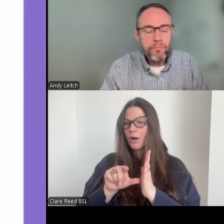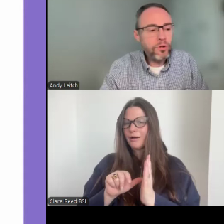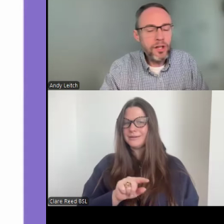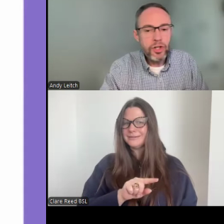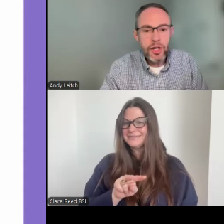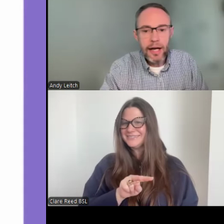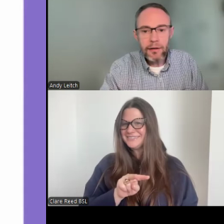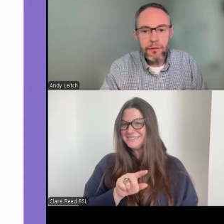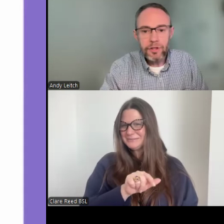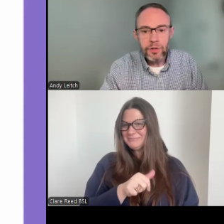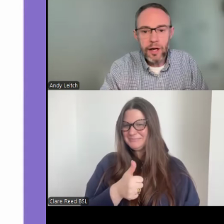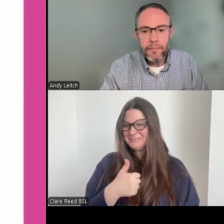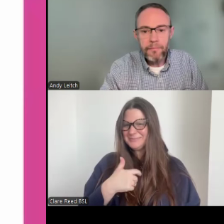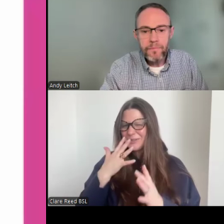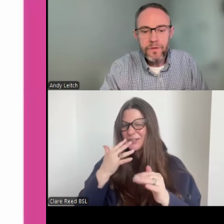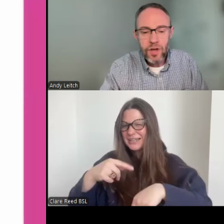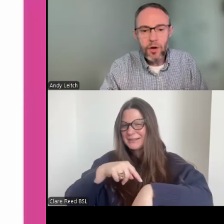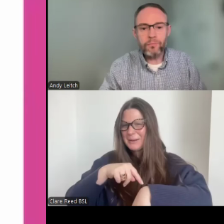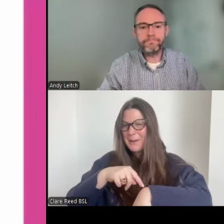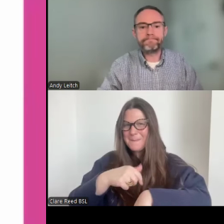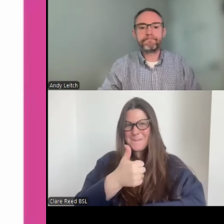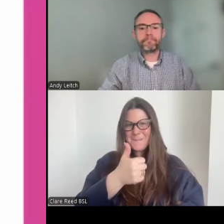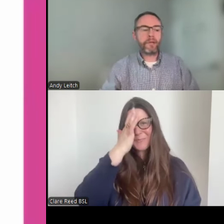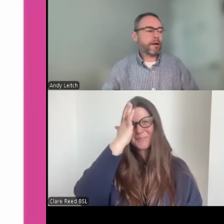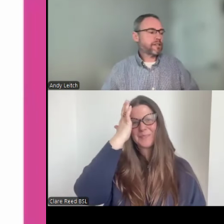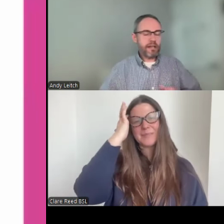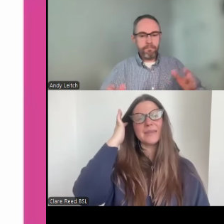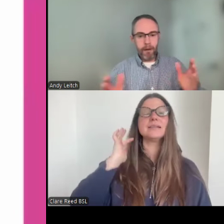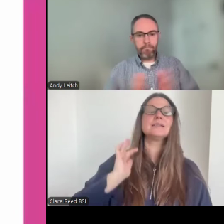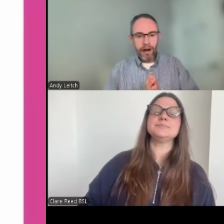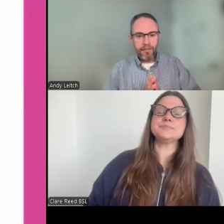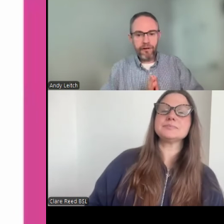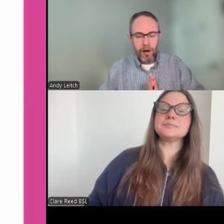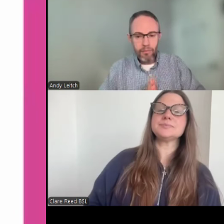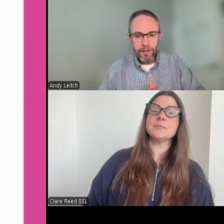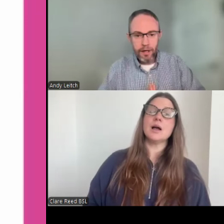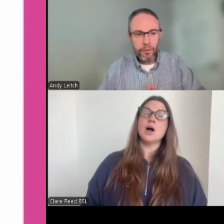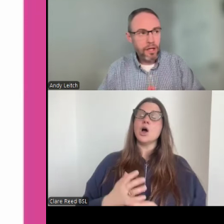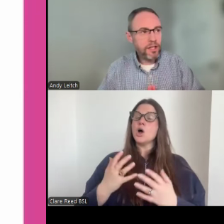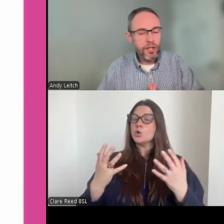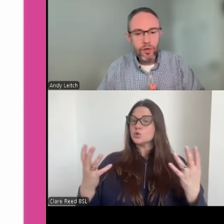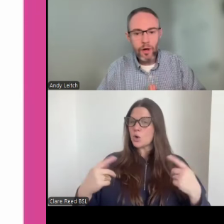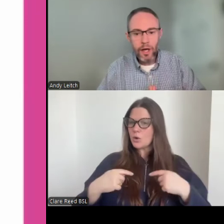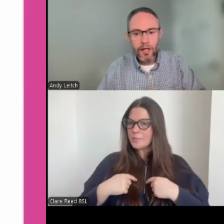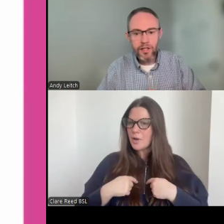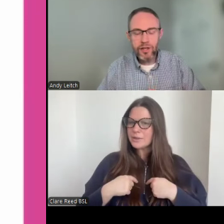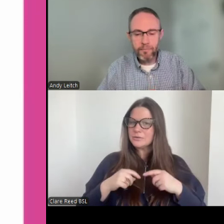We're broadly on track, which is great. I'm going to take a breath for a moment and I would like you guys,